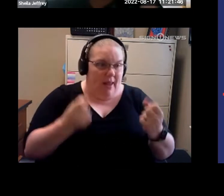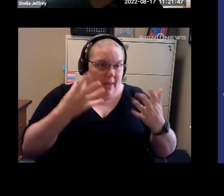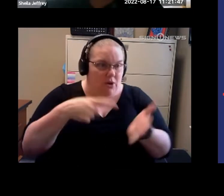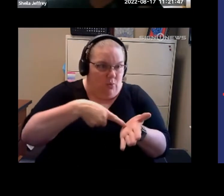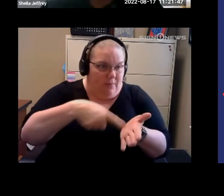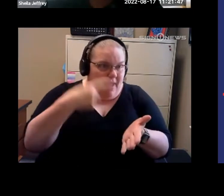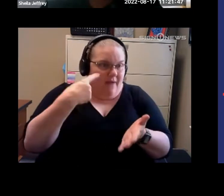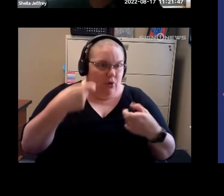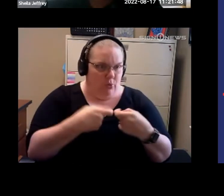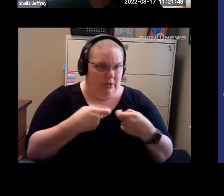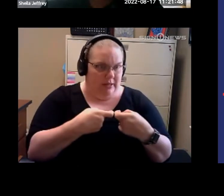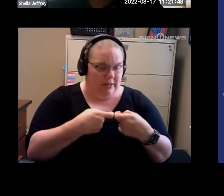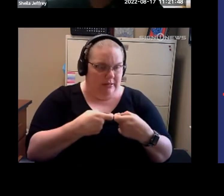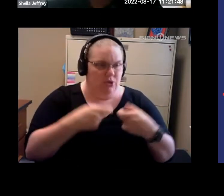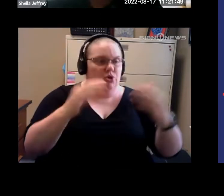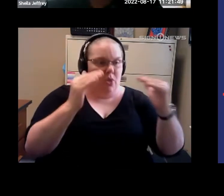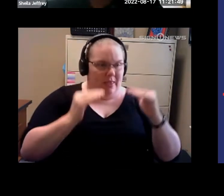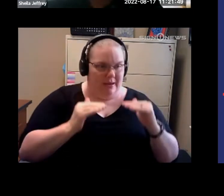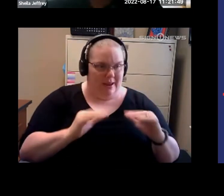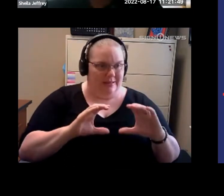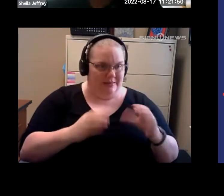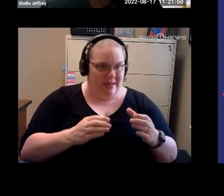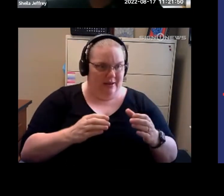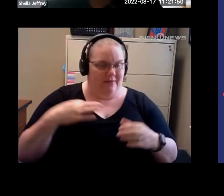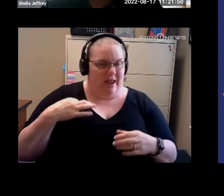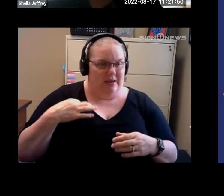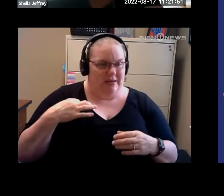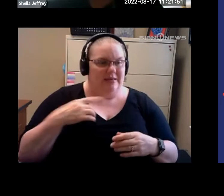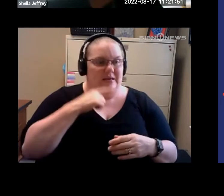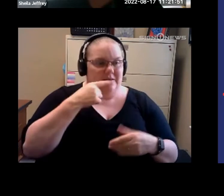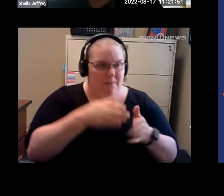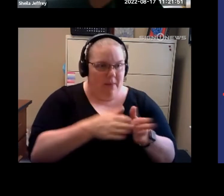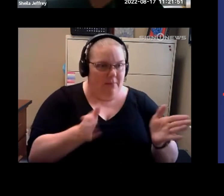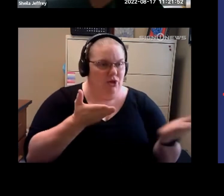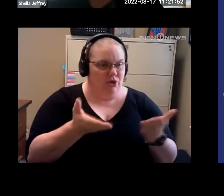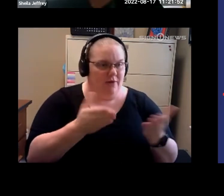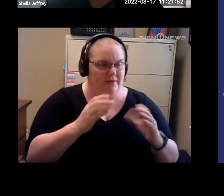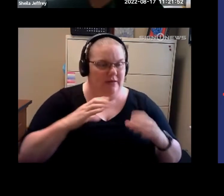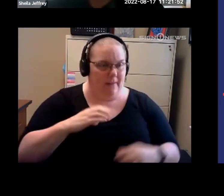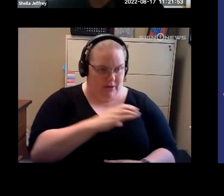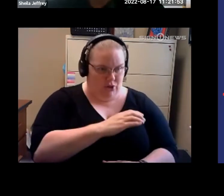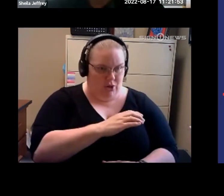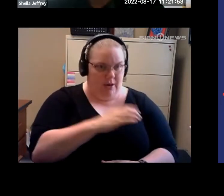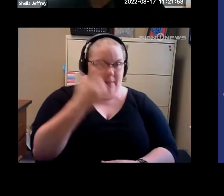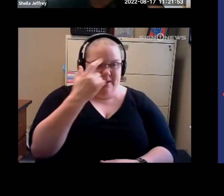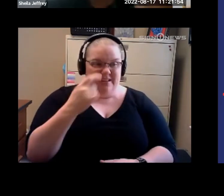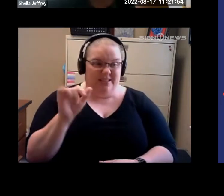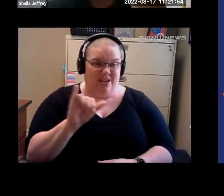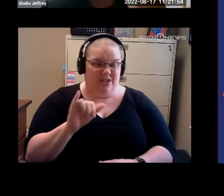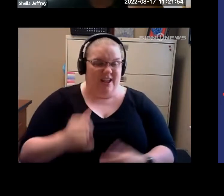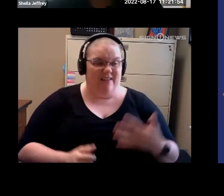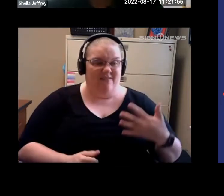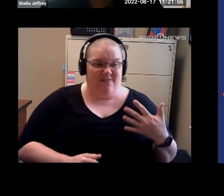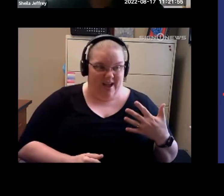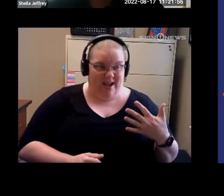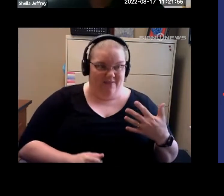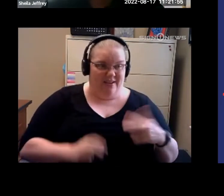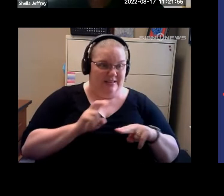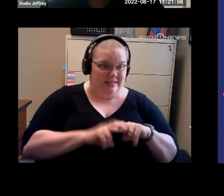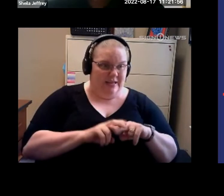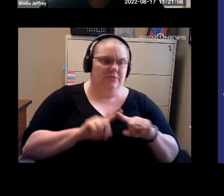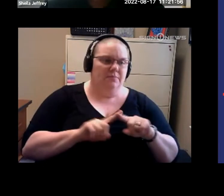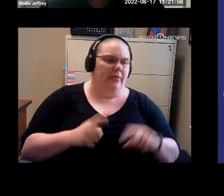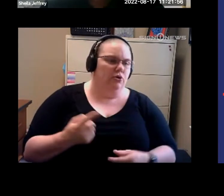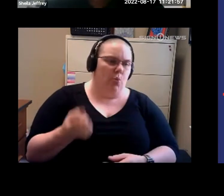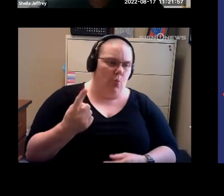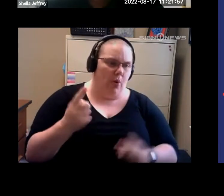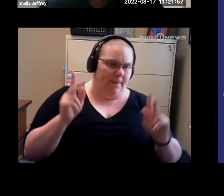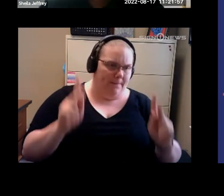only one person these are two sheets